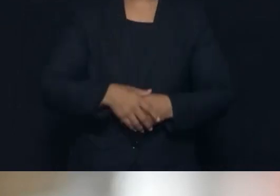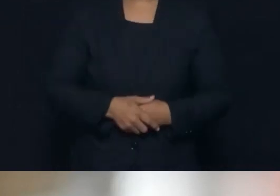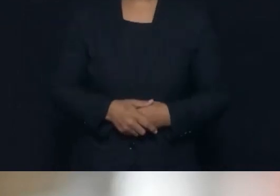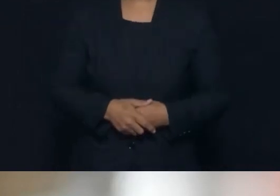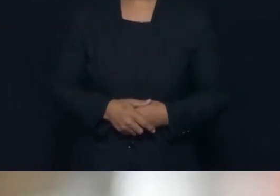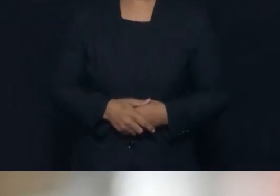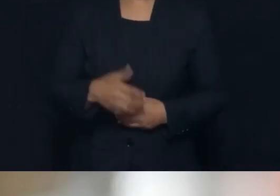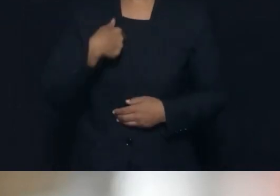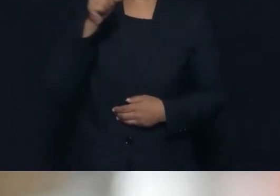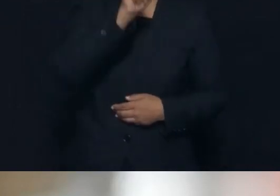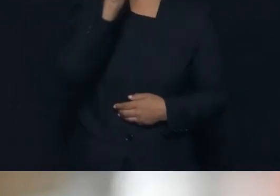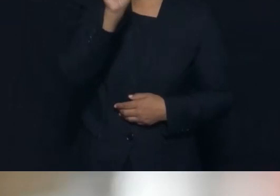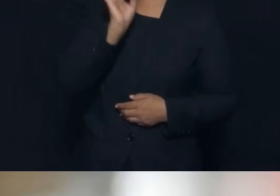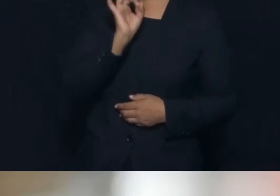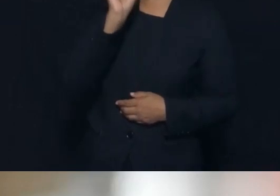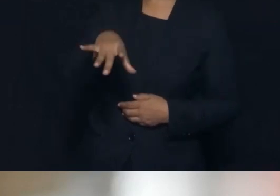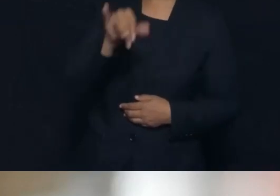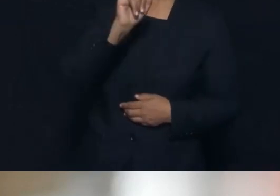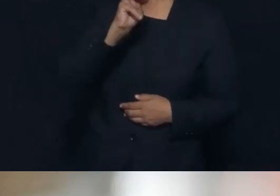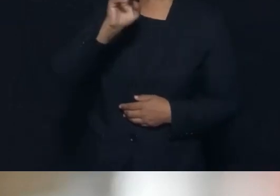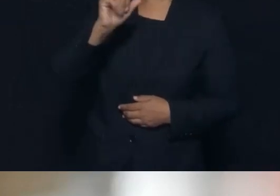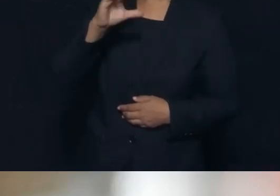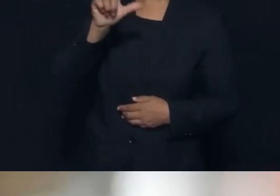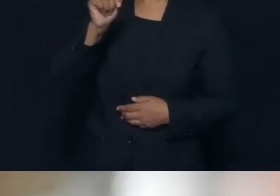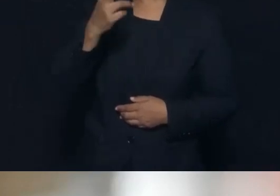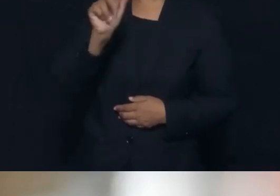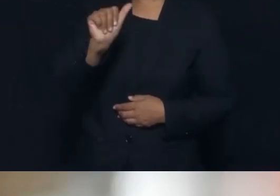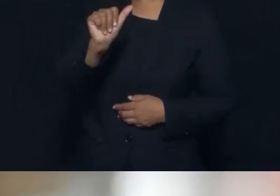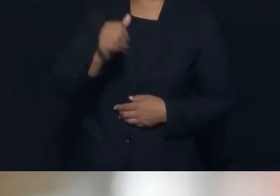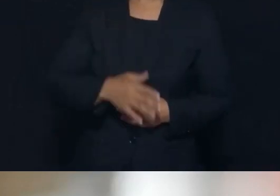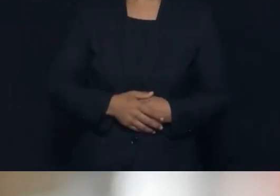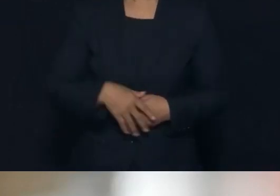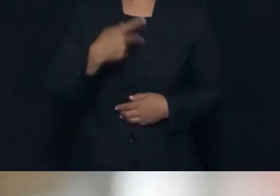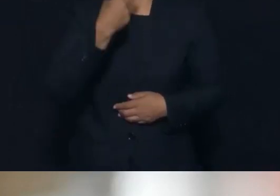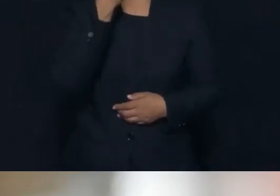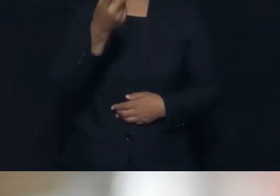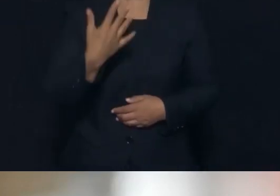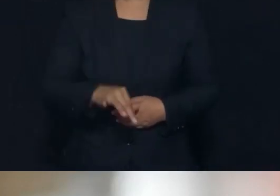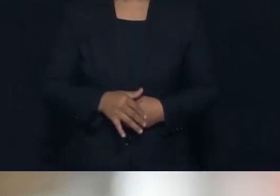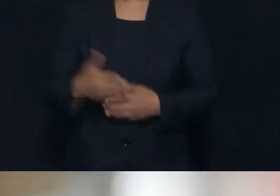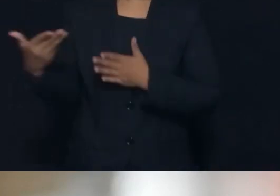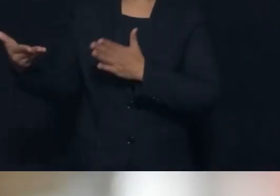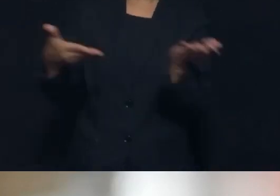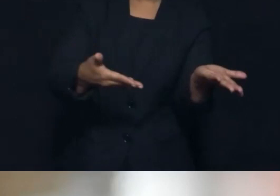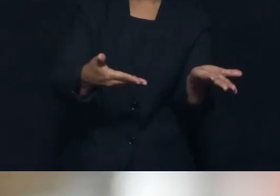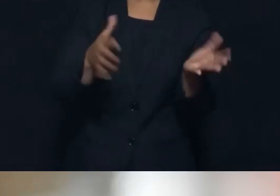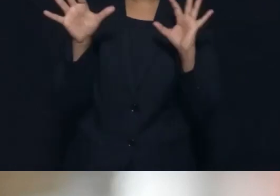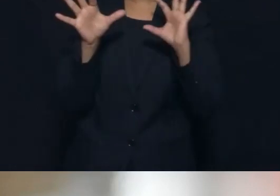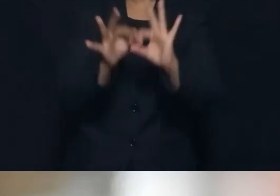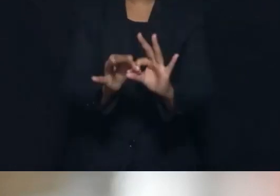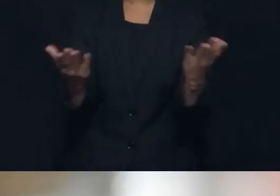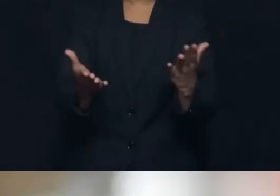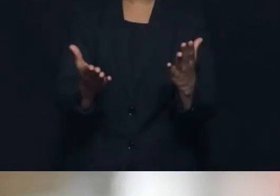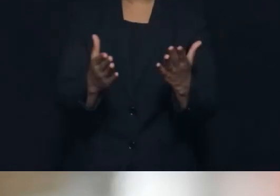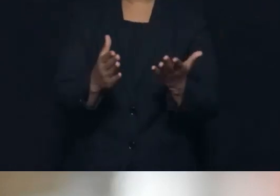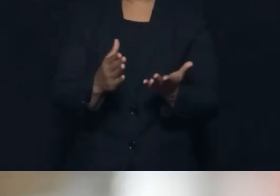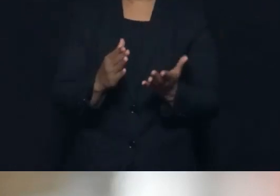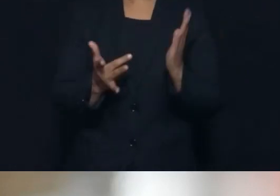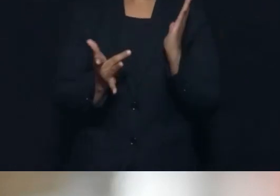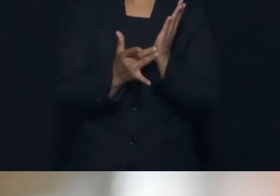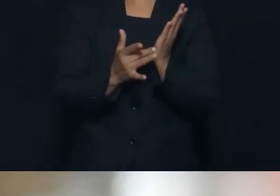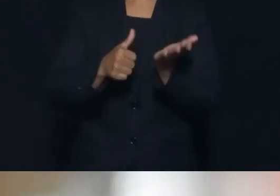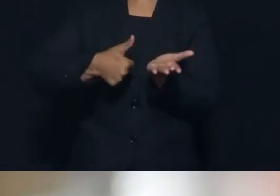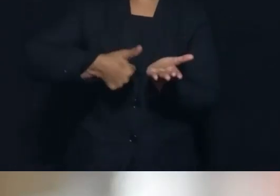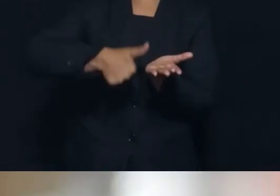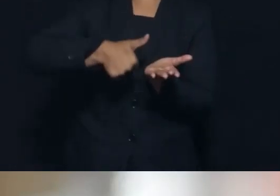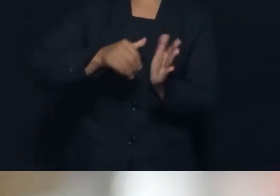In order EU funds and funding issued after and during the pandemic, the legal provisions